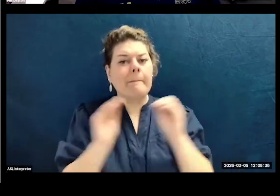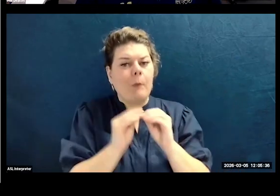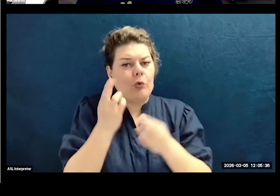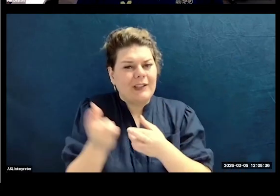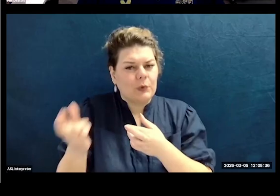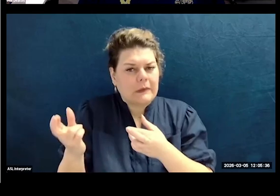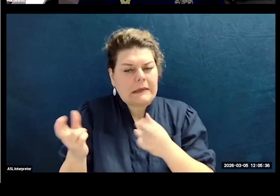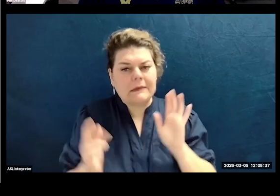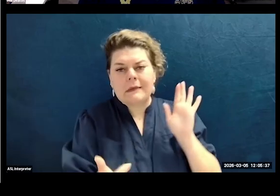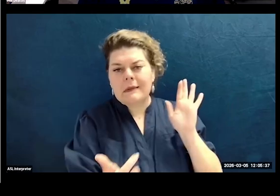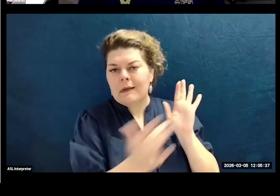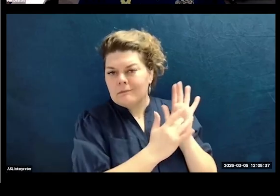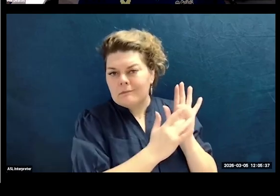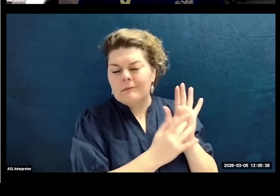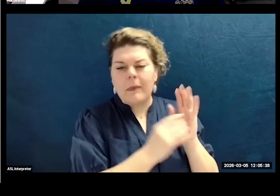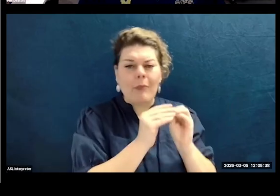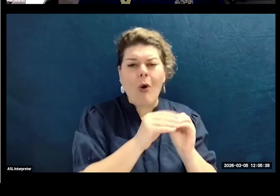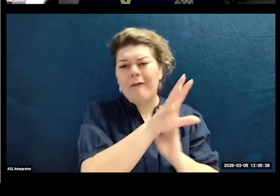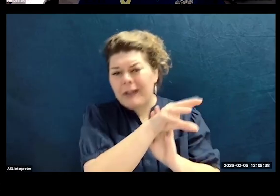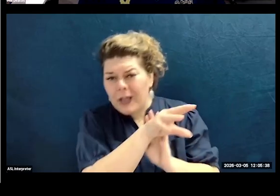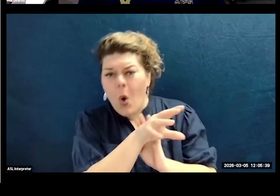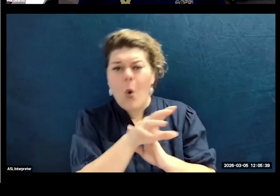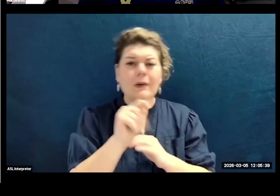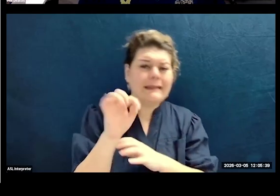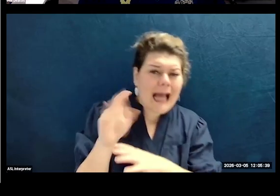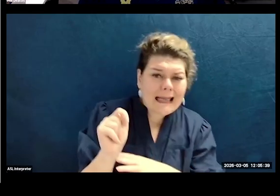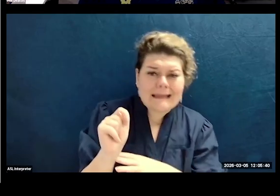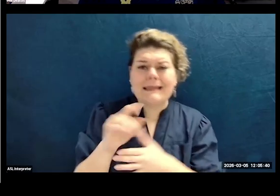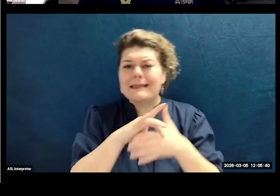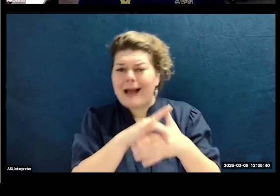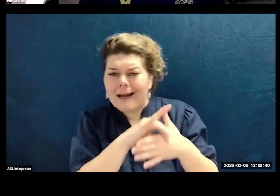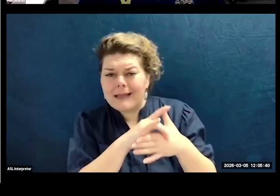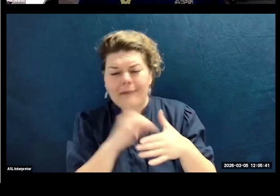which will provide more information and video and text content for how to do PDF accessibility,